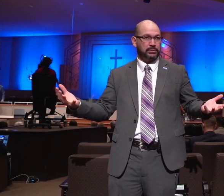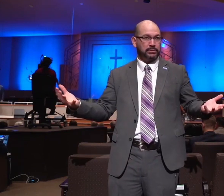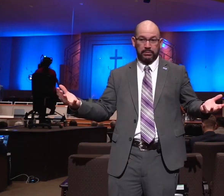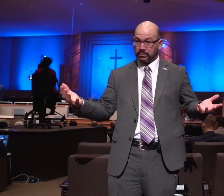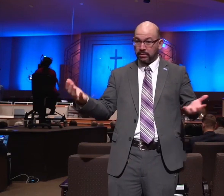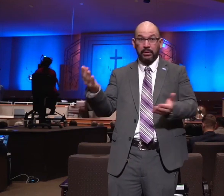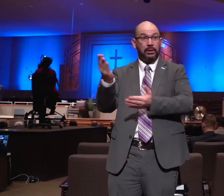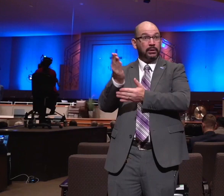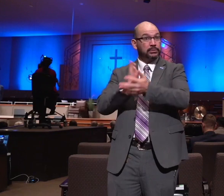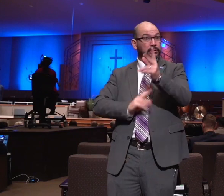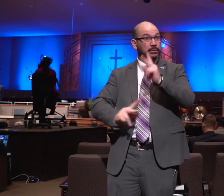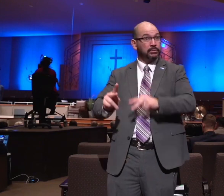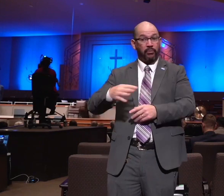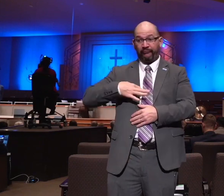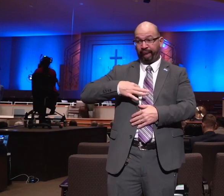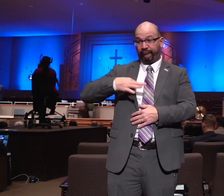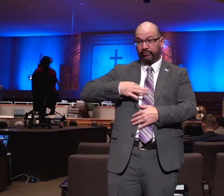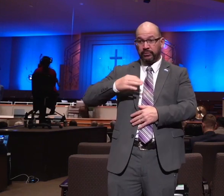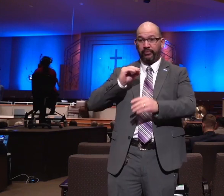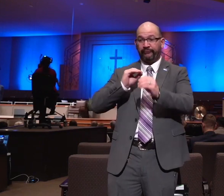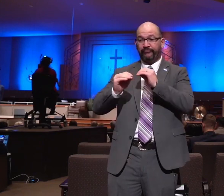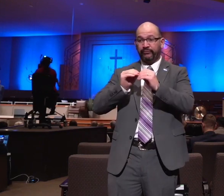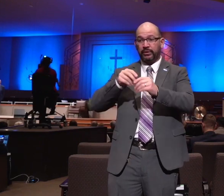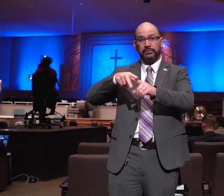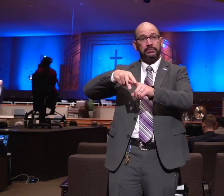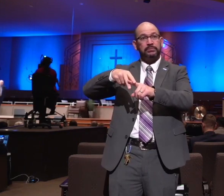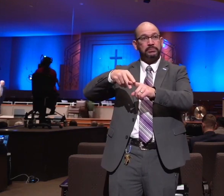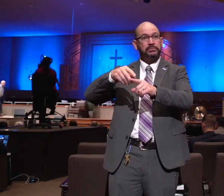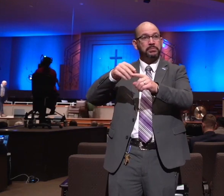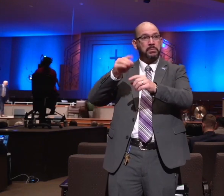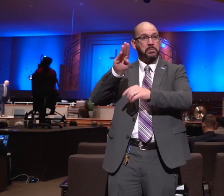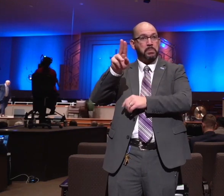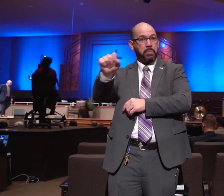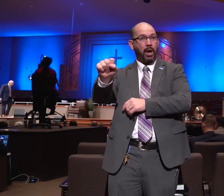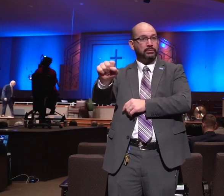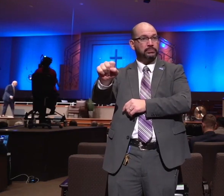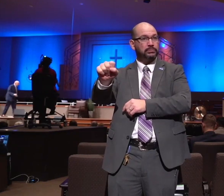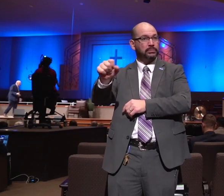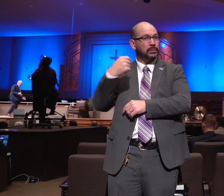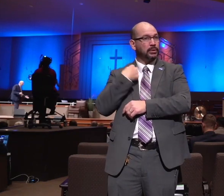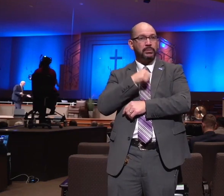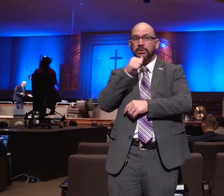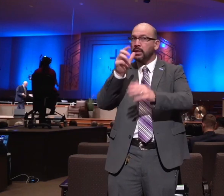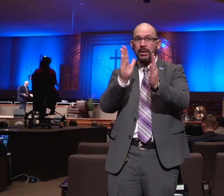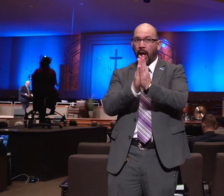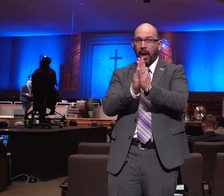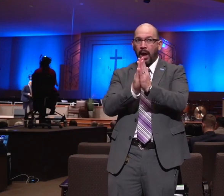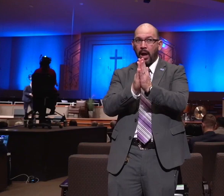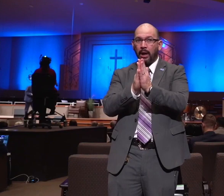one day fixing it taking care of it